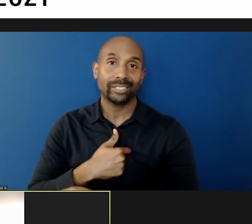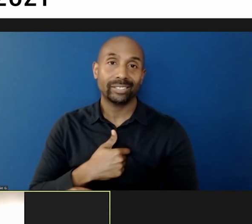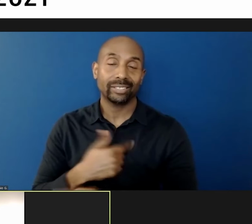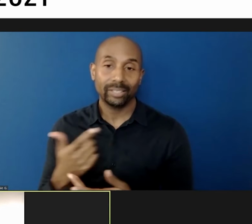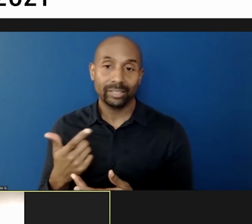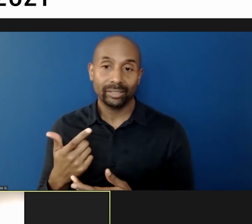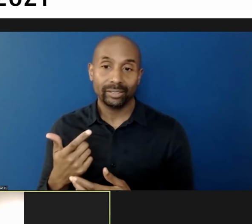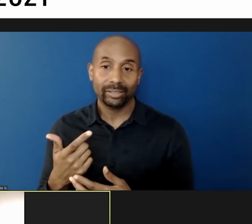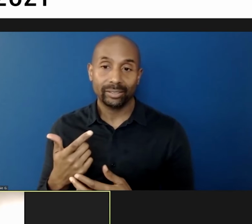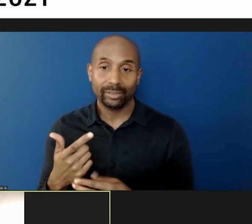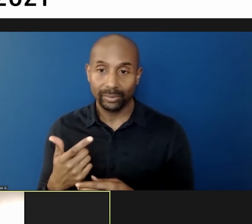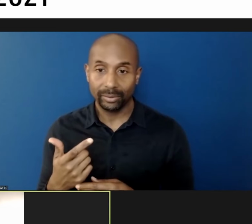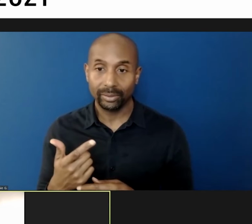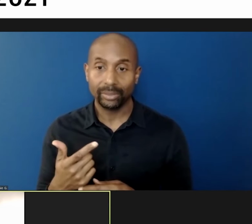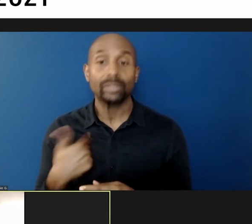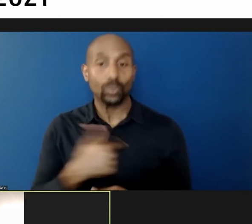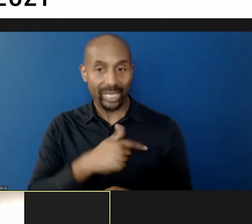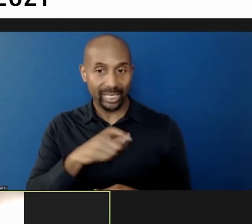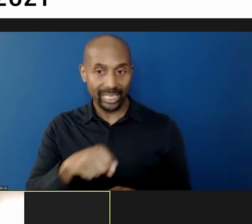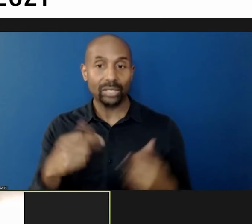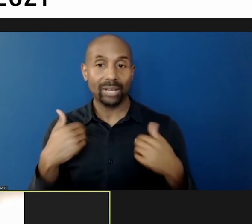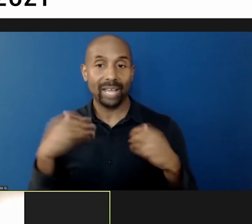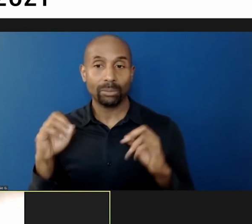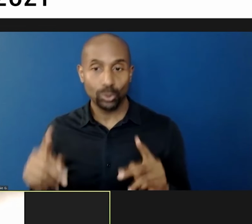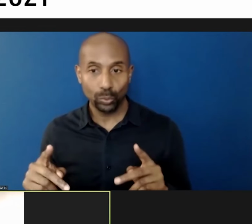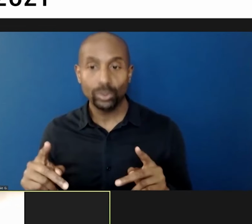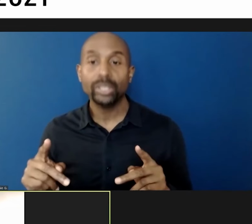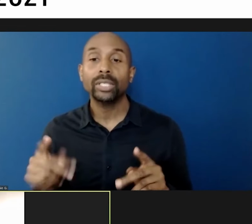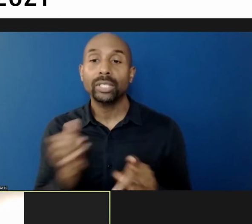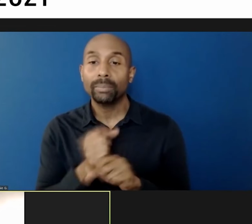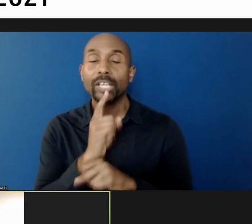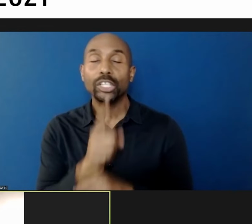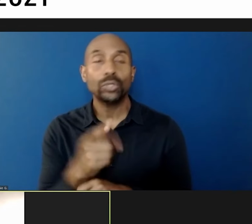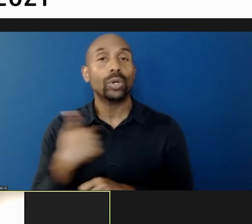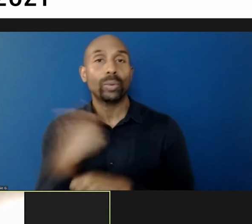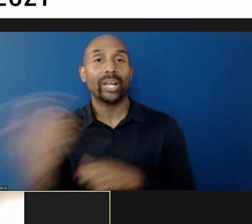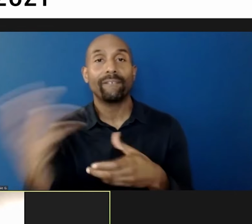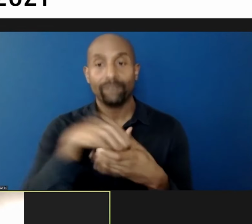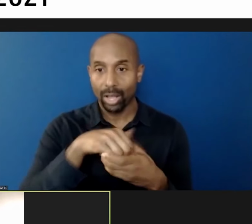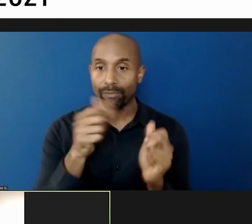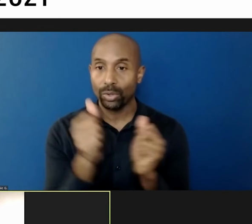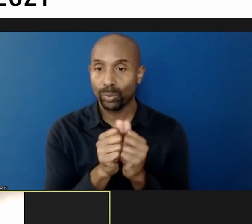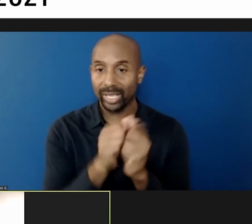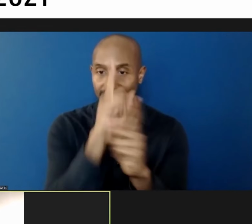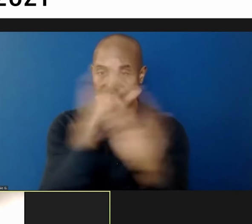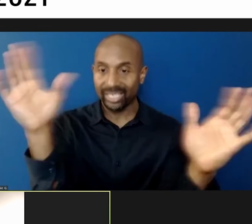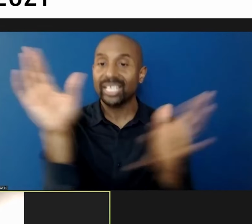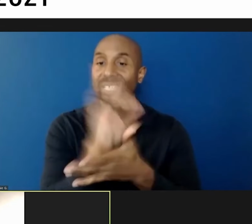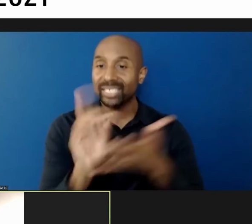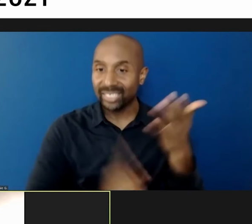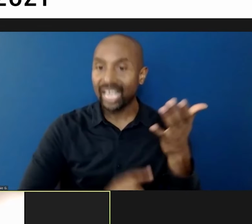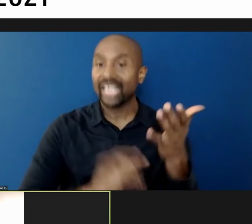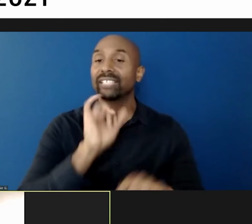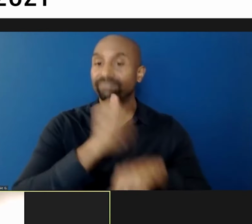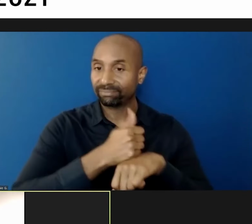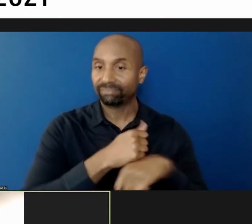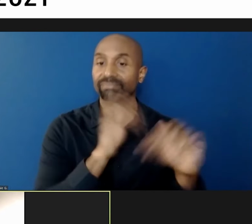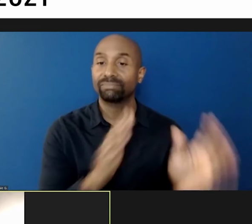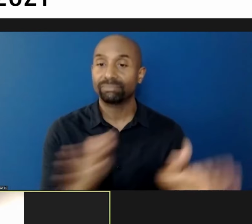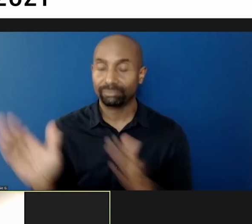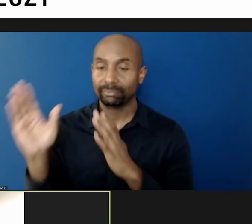we identify barriers, it can give us an opportunity to put the steps together, mechanisms to strive